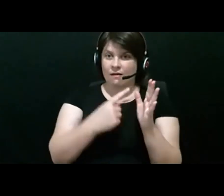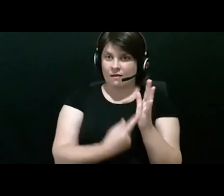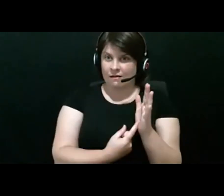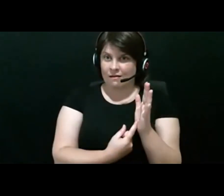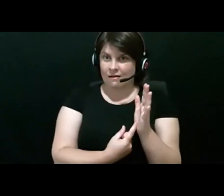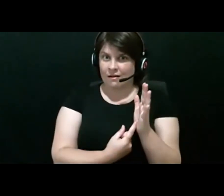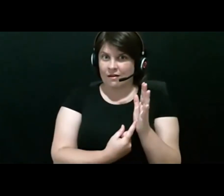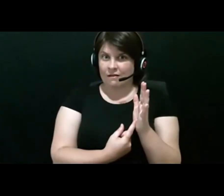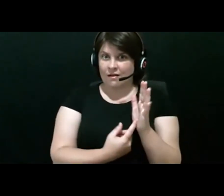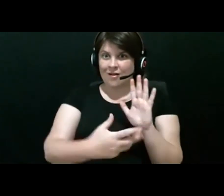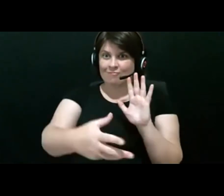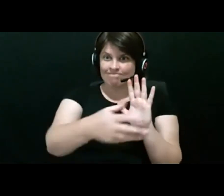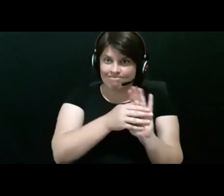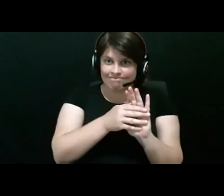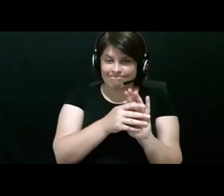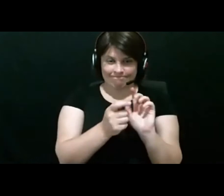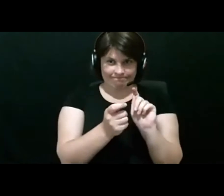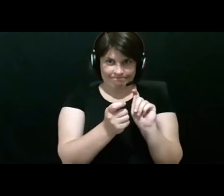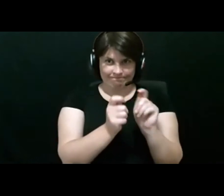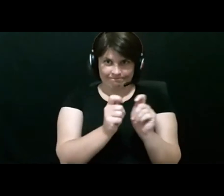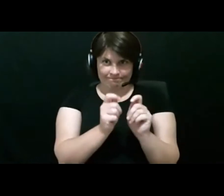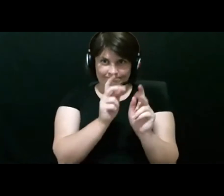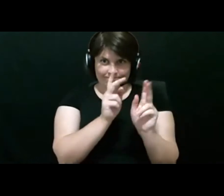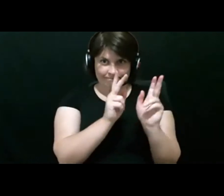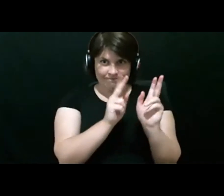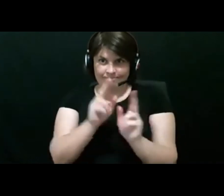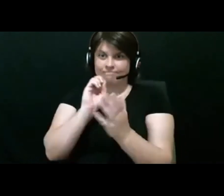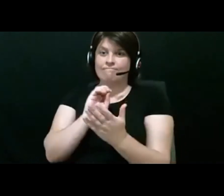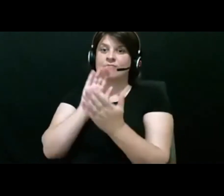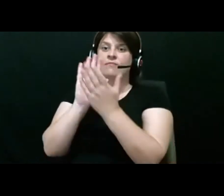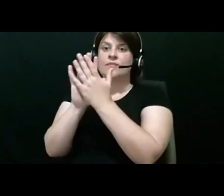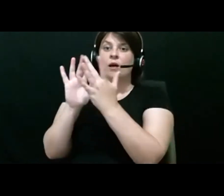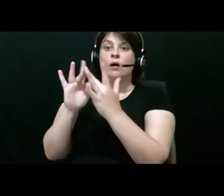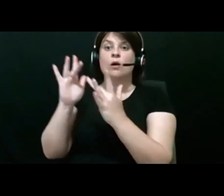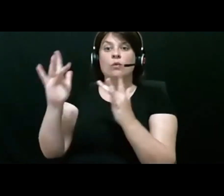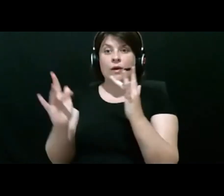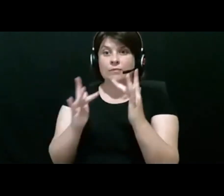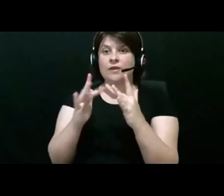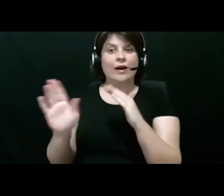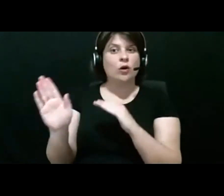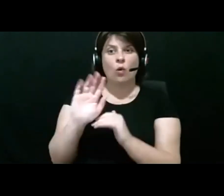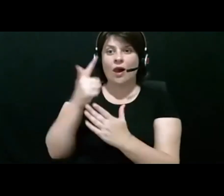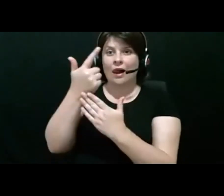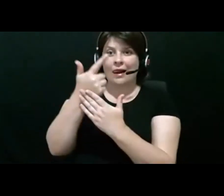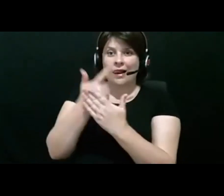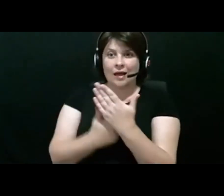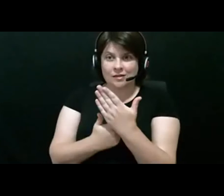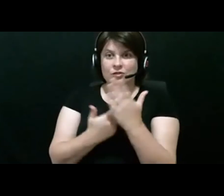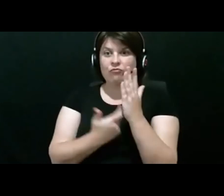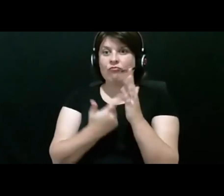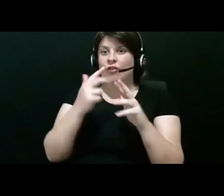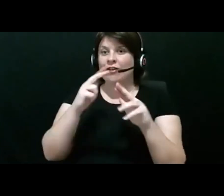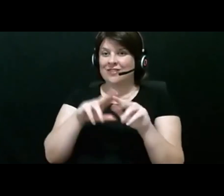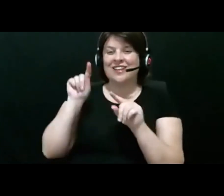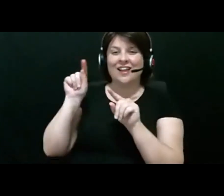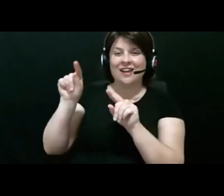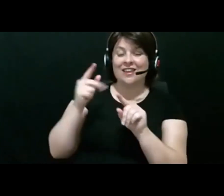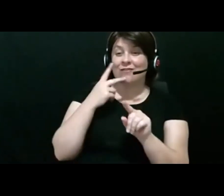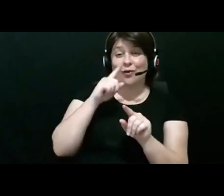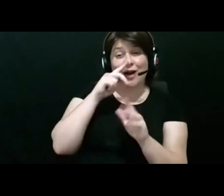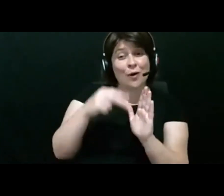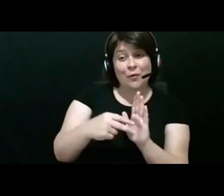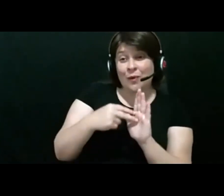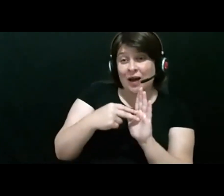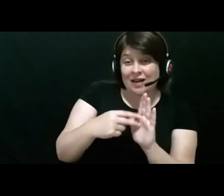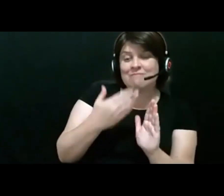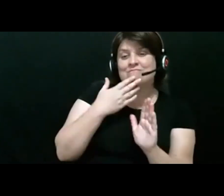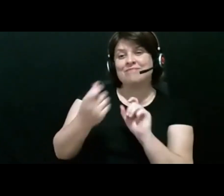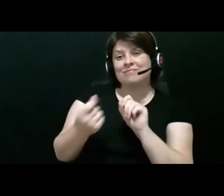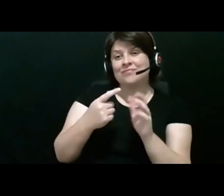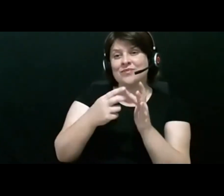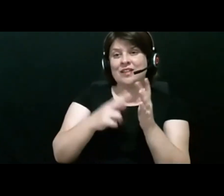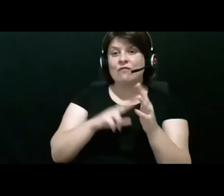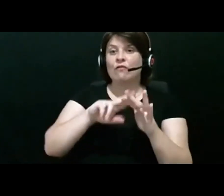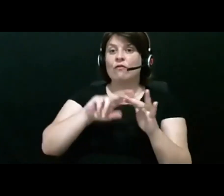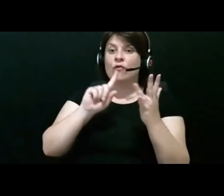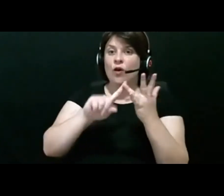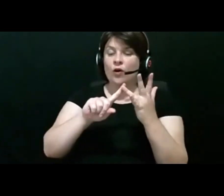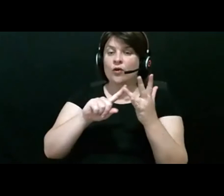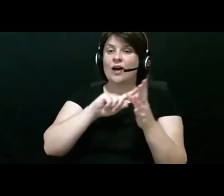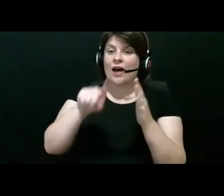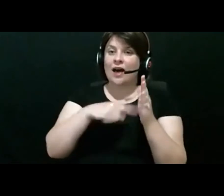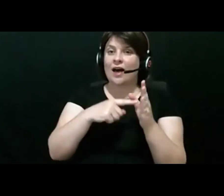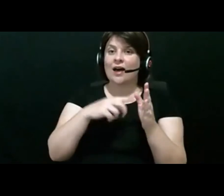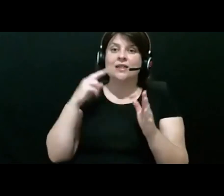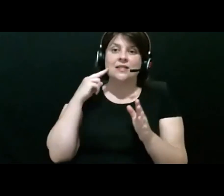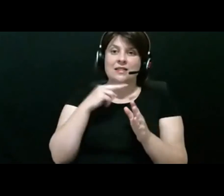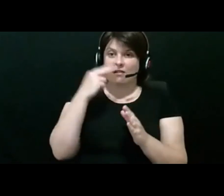edited, it will be put up on our website and the references will be there.If you can't wait that long, please email me at info@deafblindinformation.org.au,